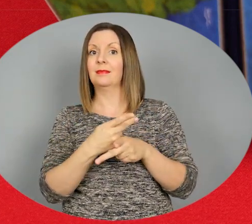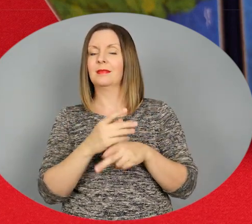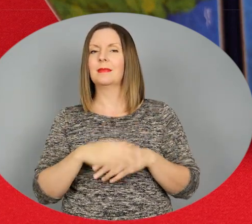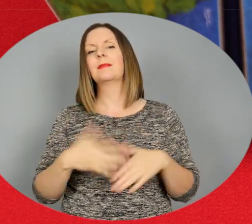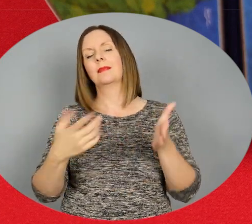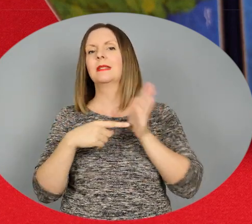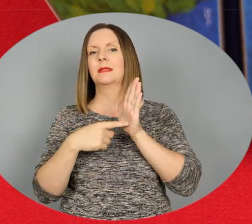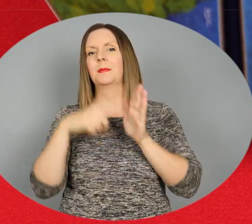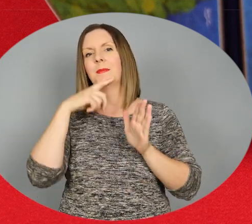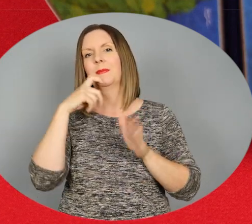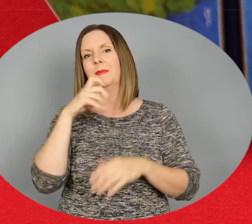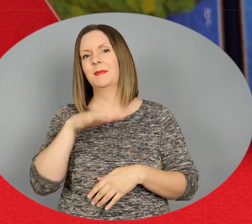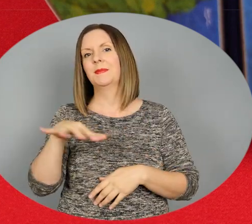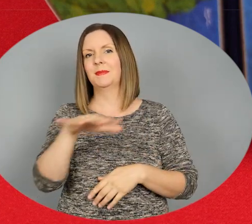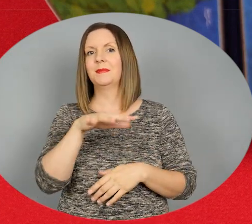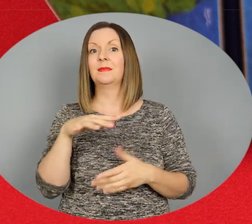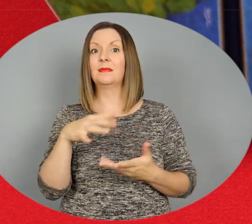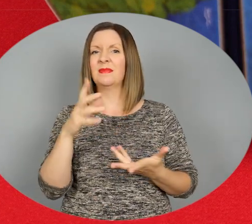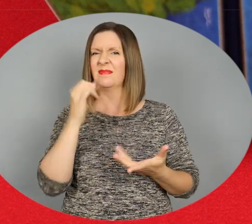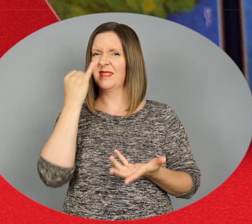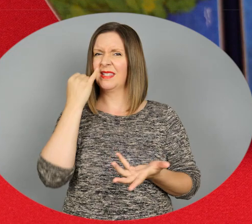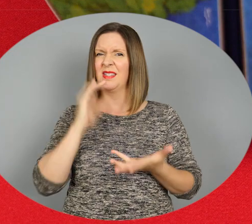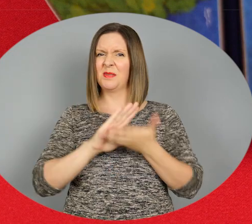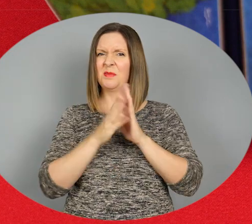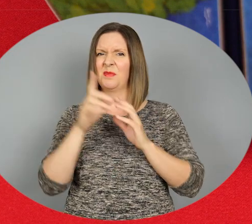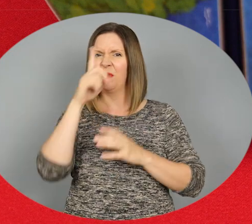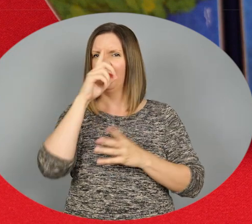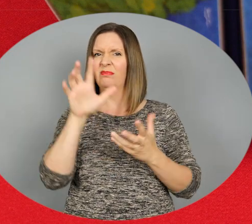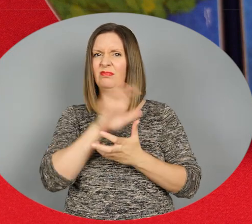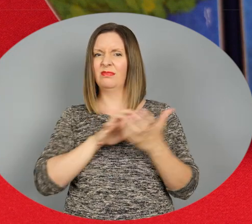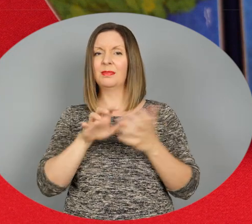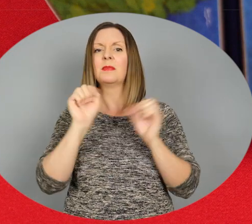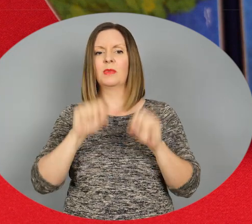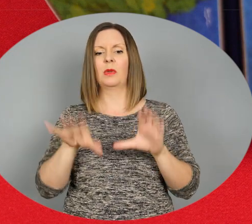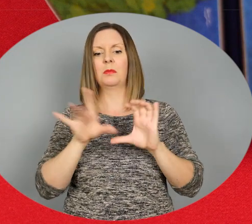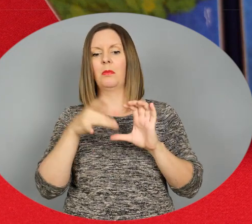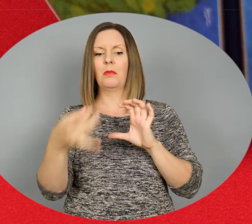so desert in this case. And some people might find it easier to keep track of how many areas